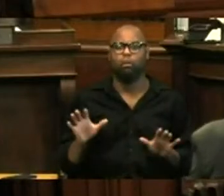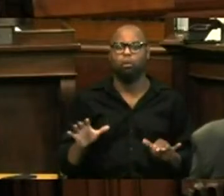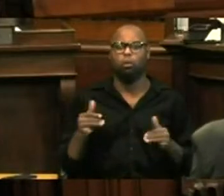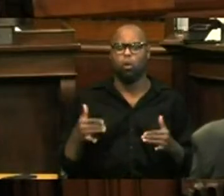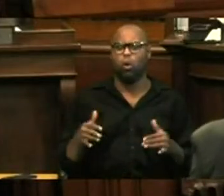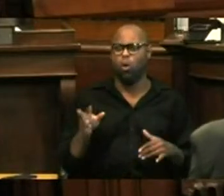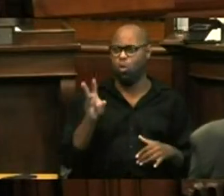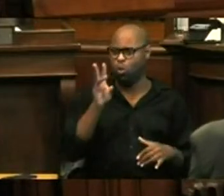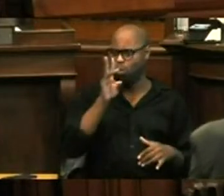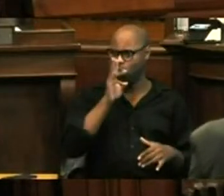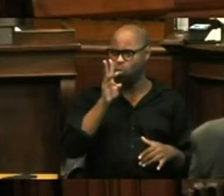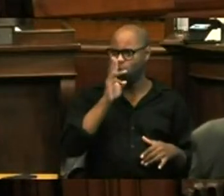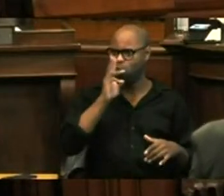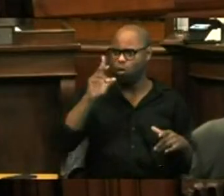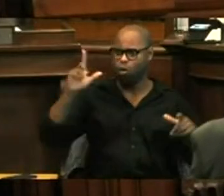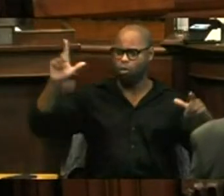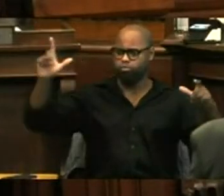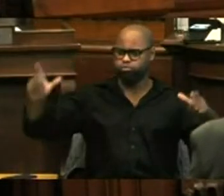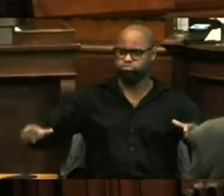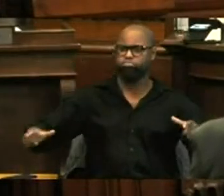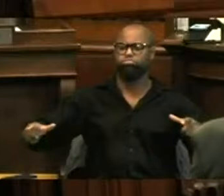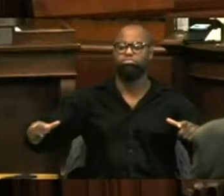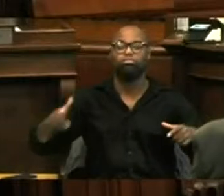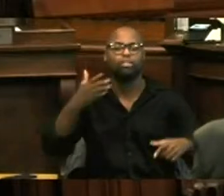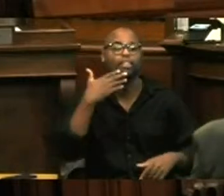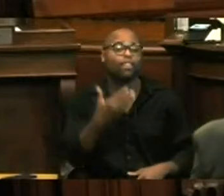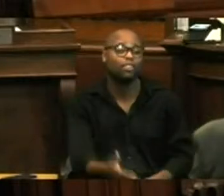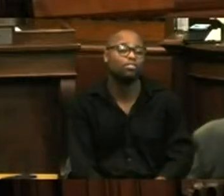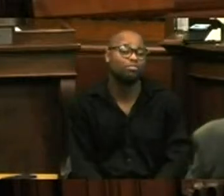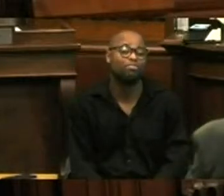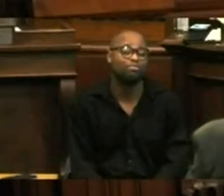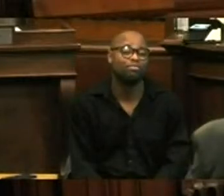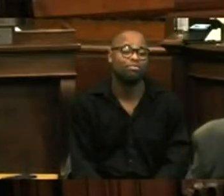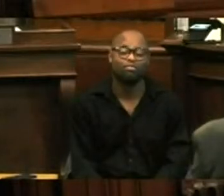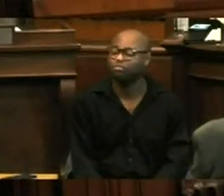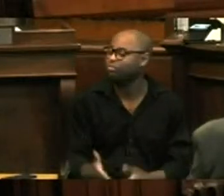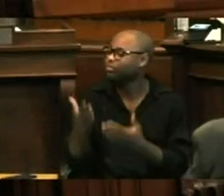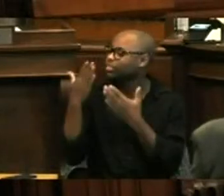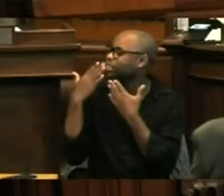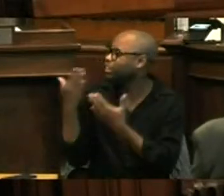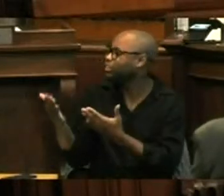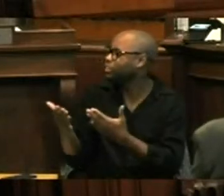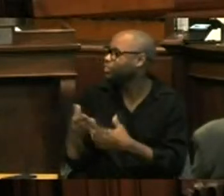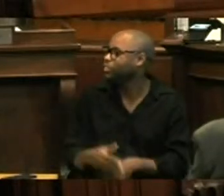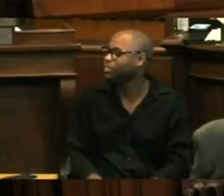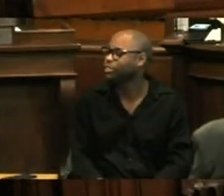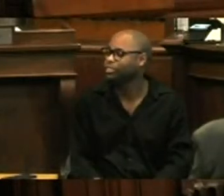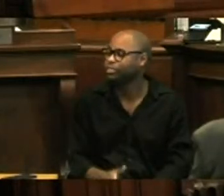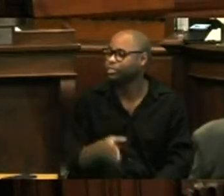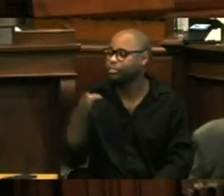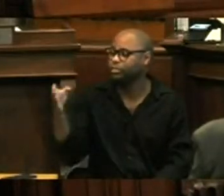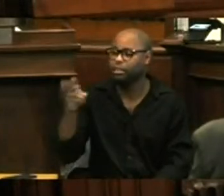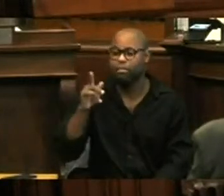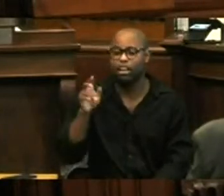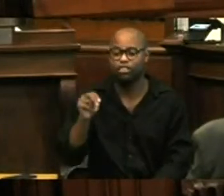it was quite an experience to get a sense of just how huge the